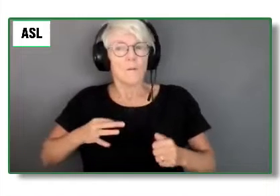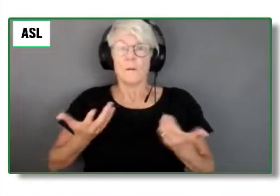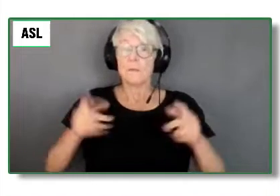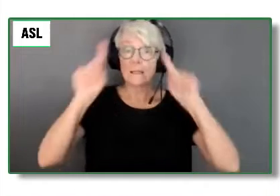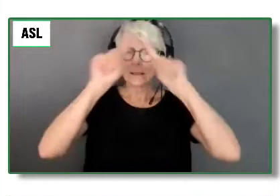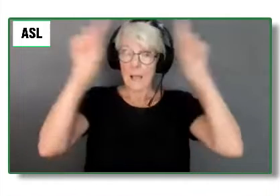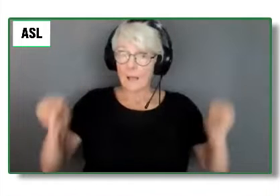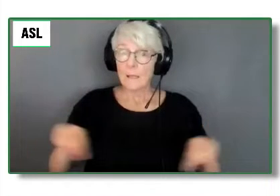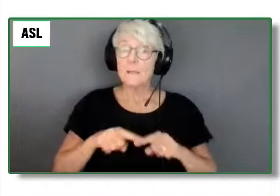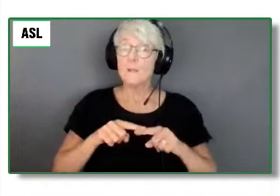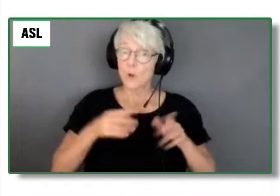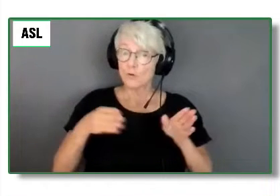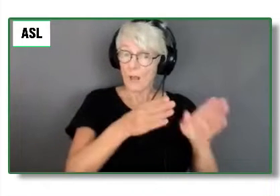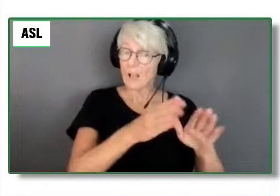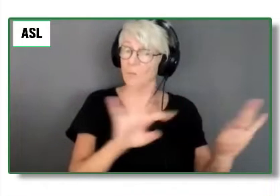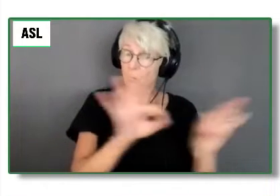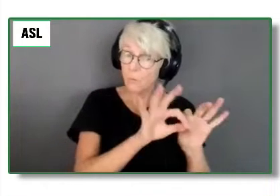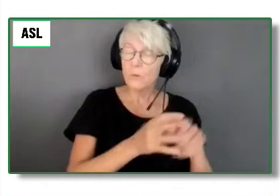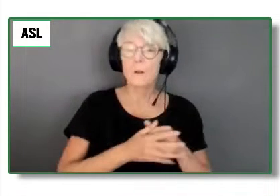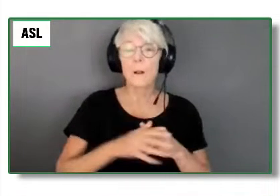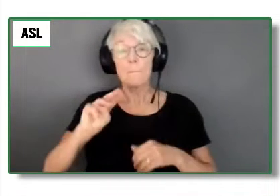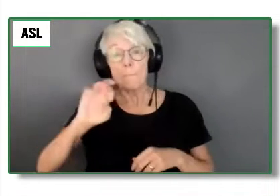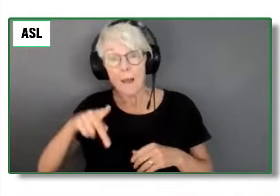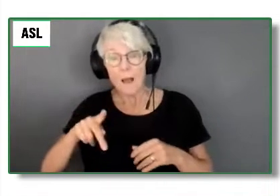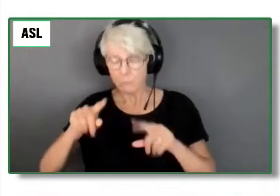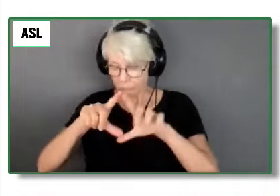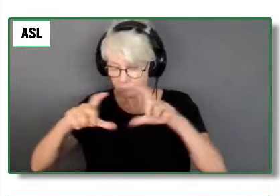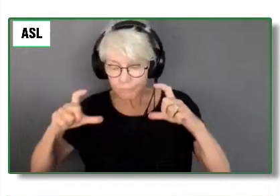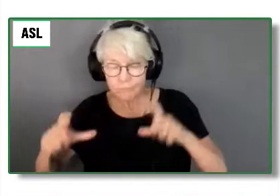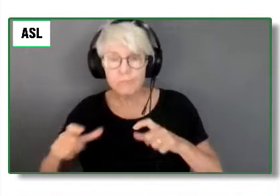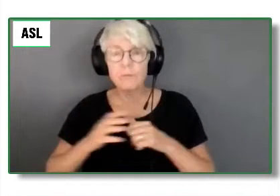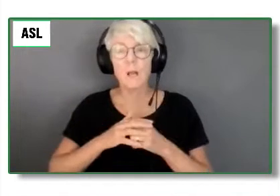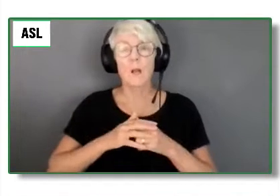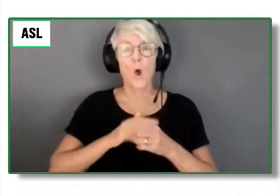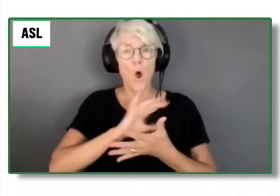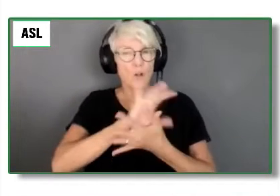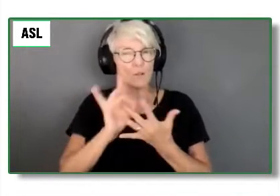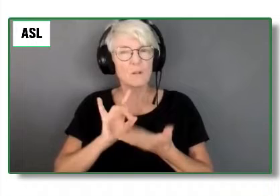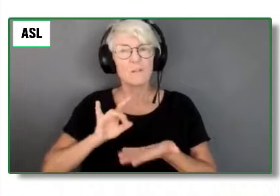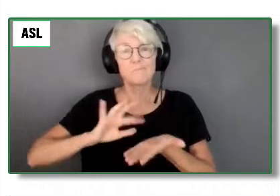on maps, materials and alternative formats, having an accessible website,